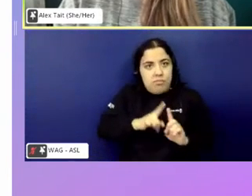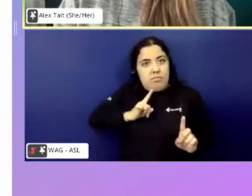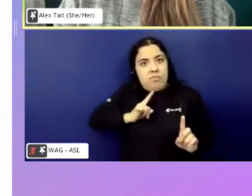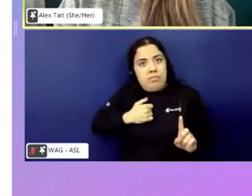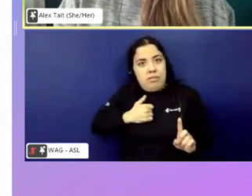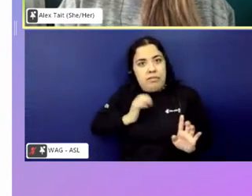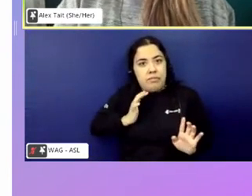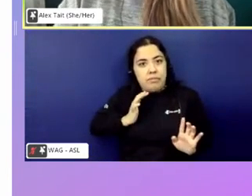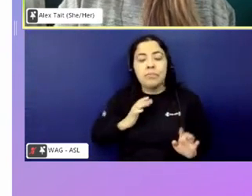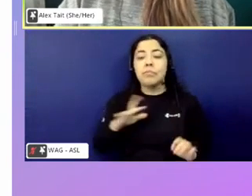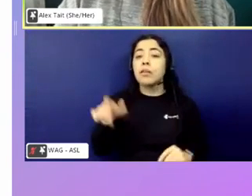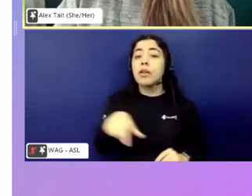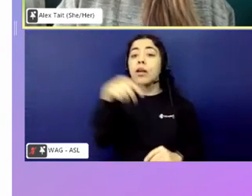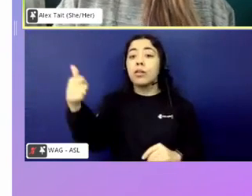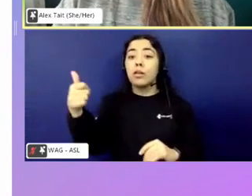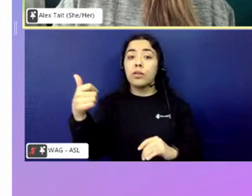society. And the survey that I